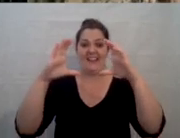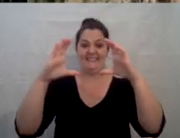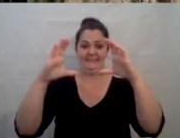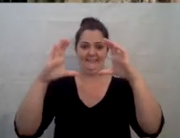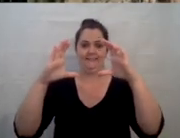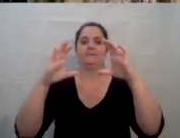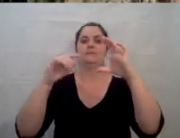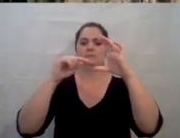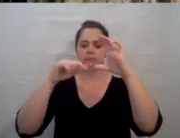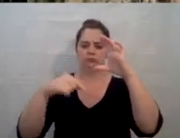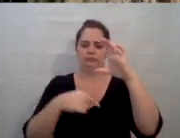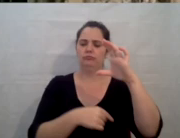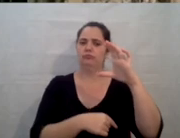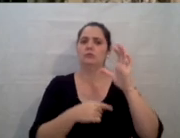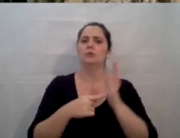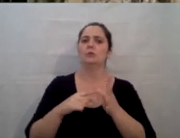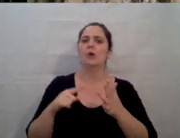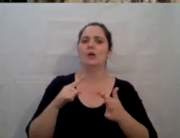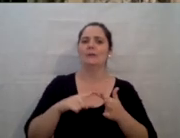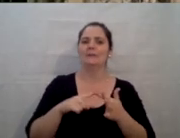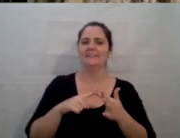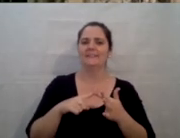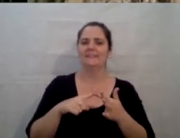all the way down to his big toe. Even though that line doesn't exist